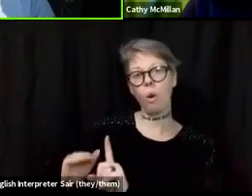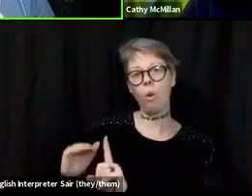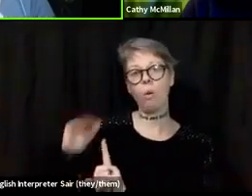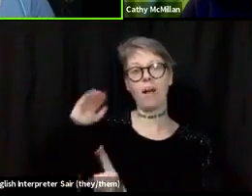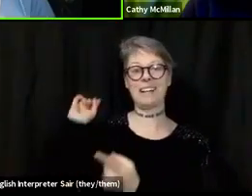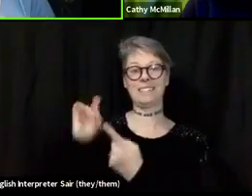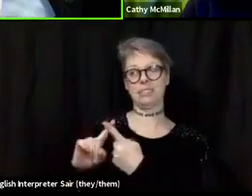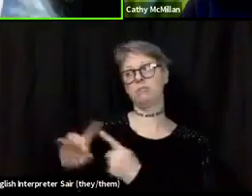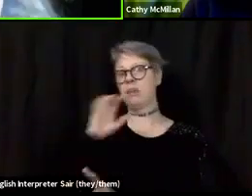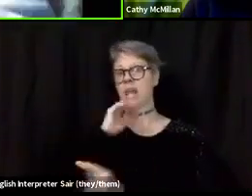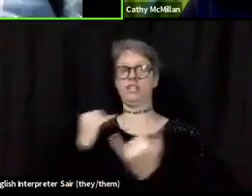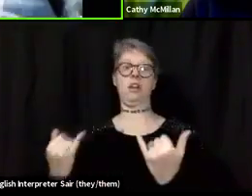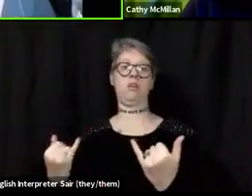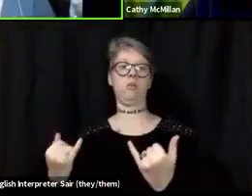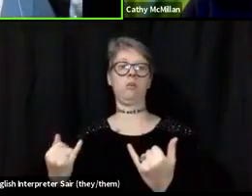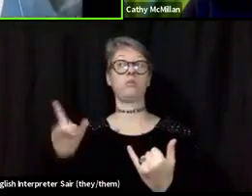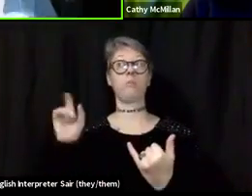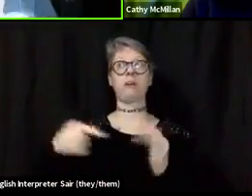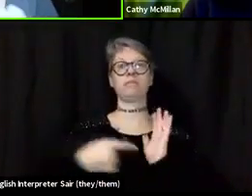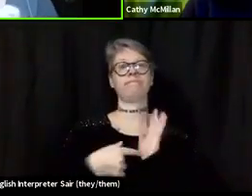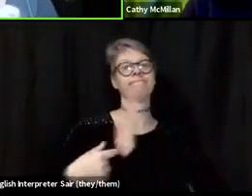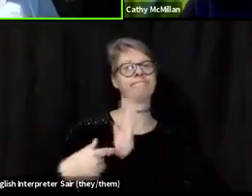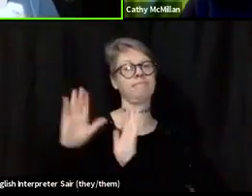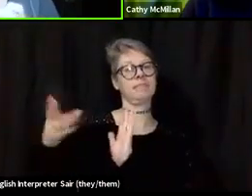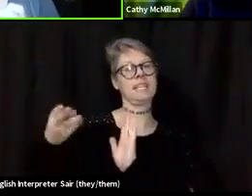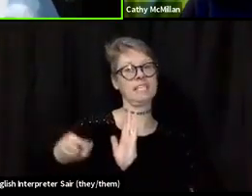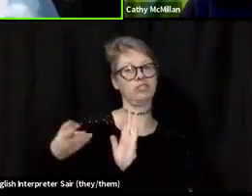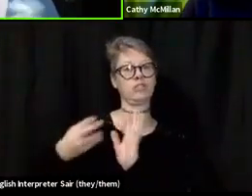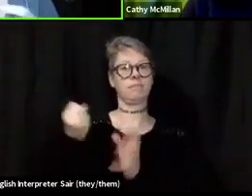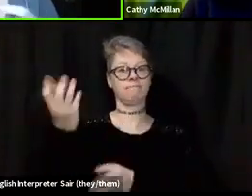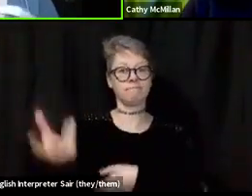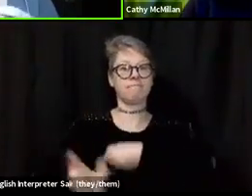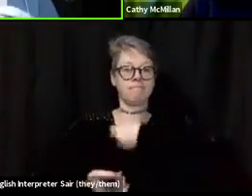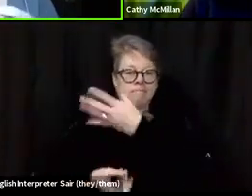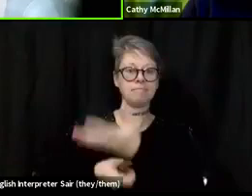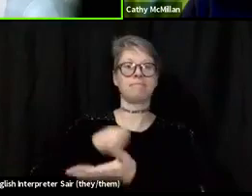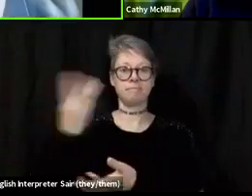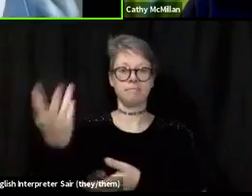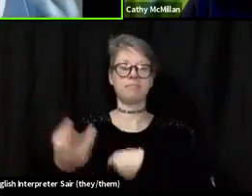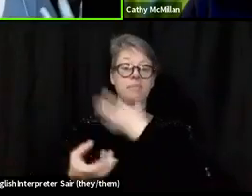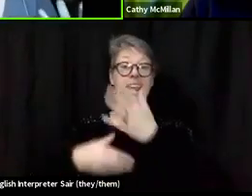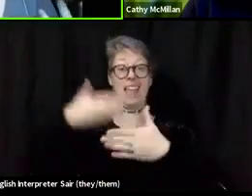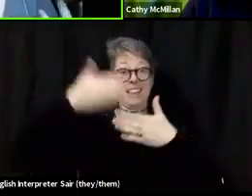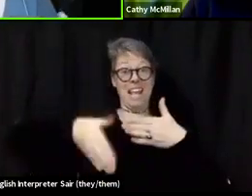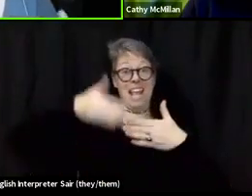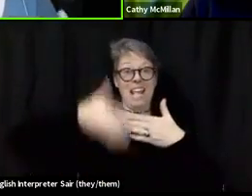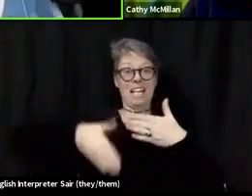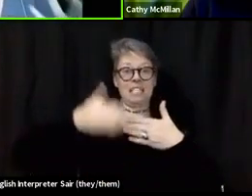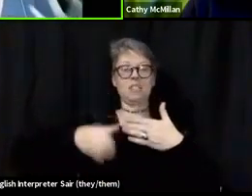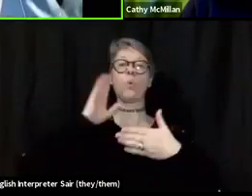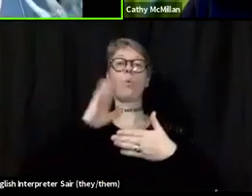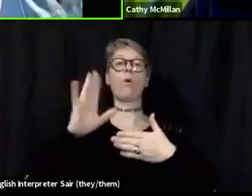development. right up right up until that point right so you have to show that history there. And then at the end of then at the end of it, you'll